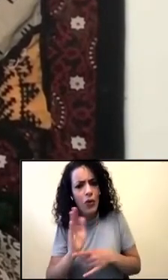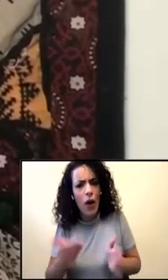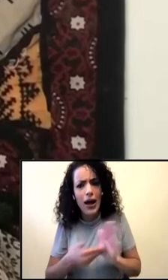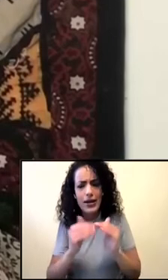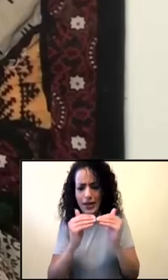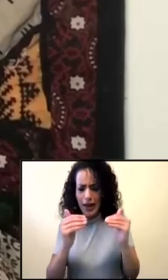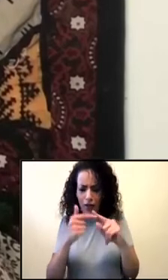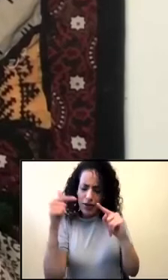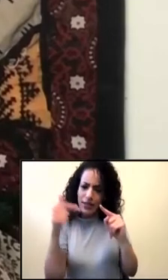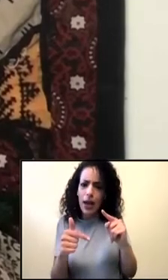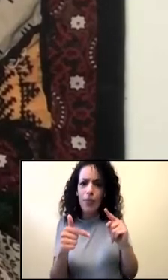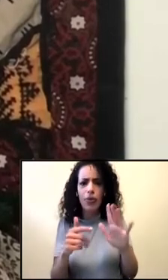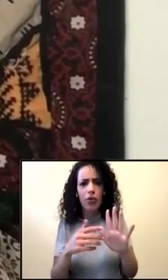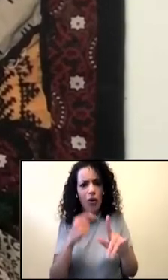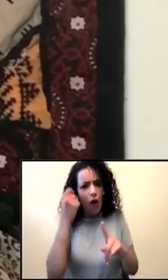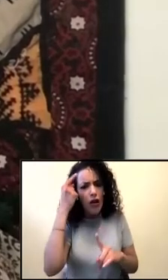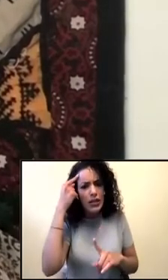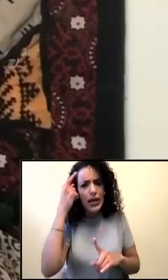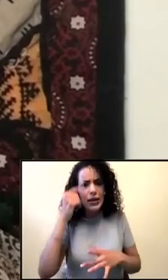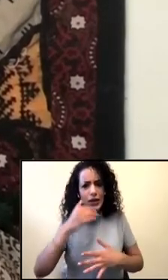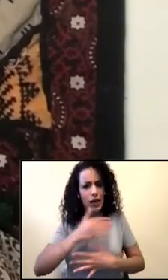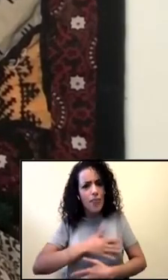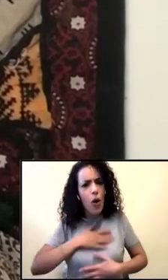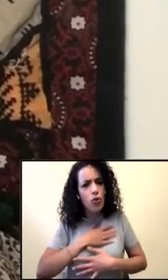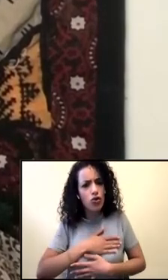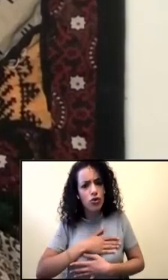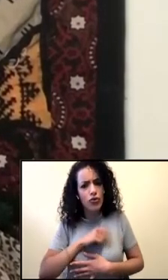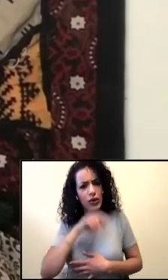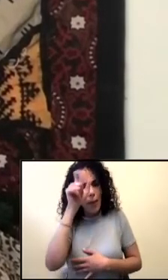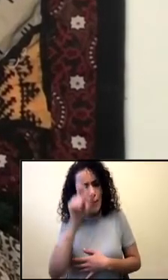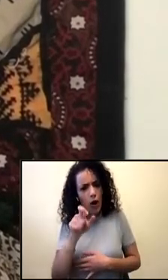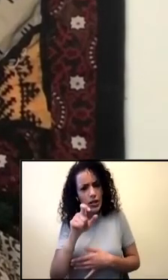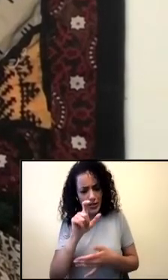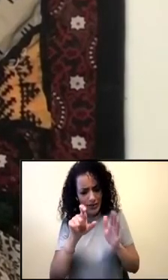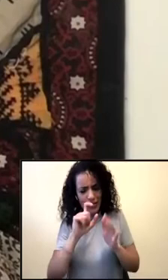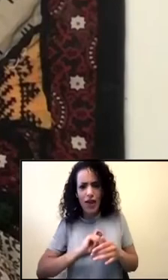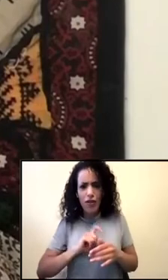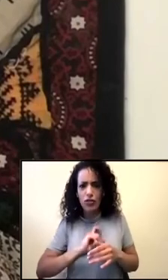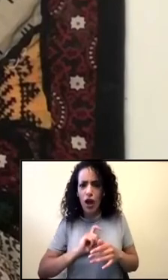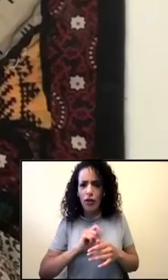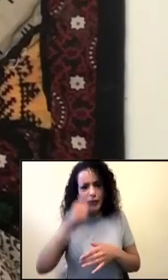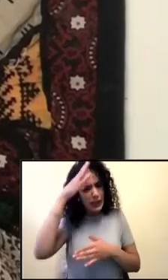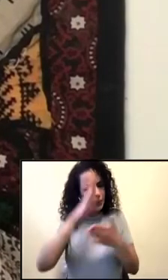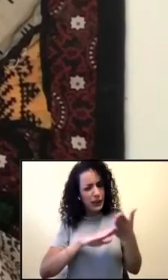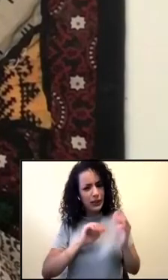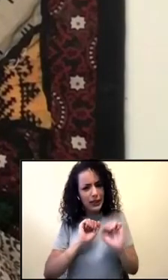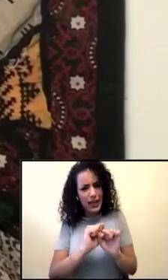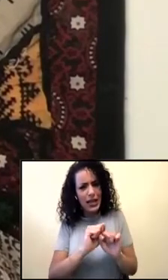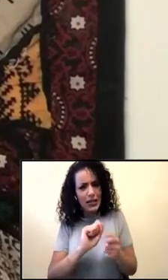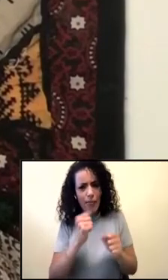emotions that person may be going through. So I really like that. I think creativity for archives